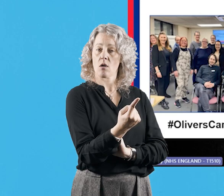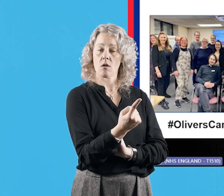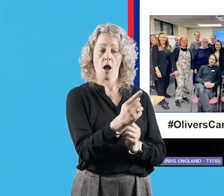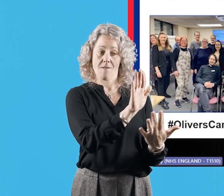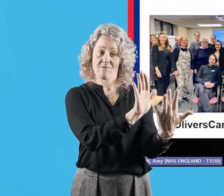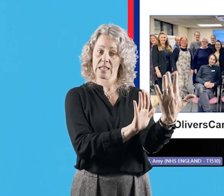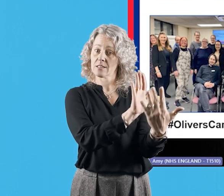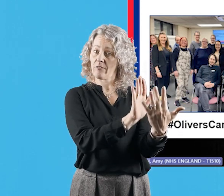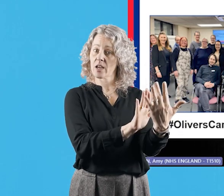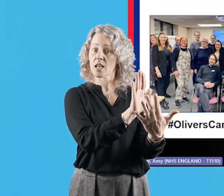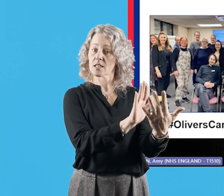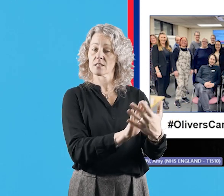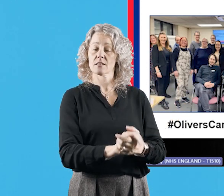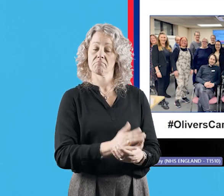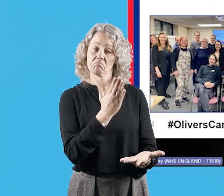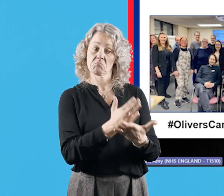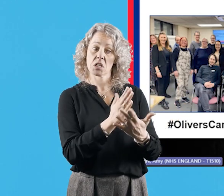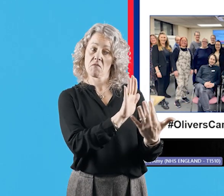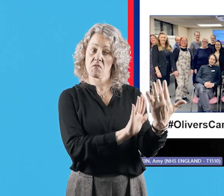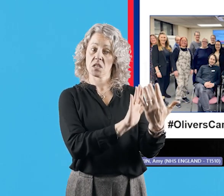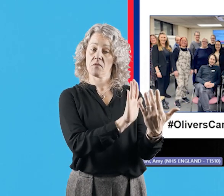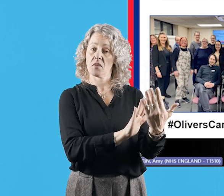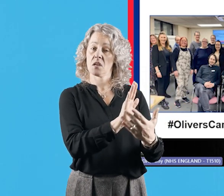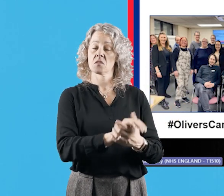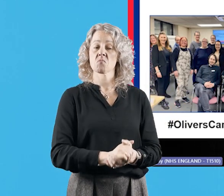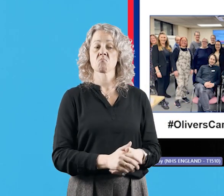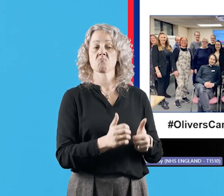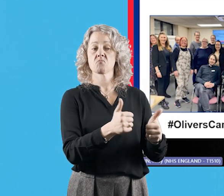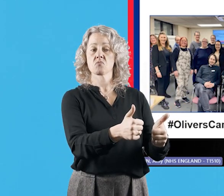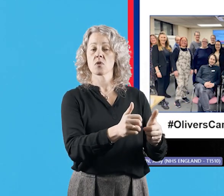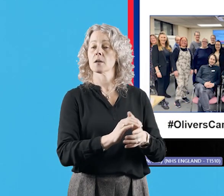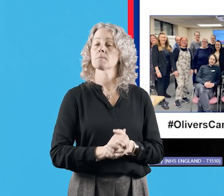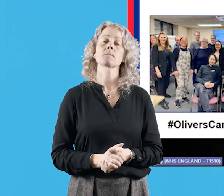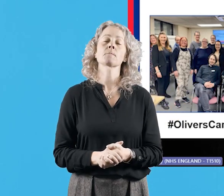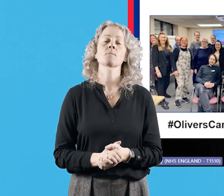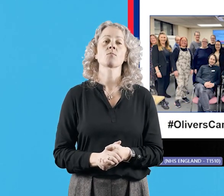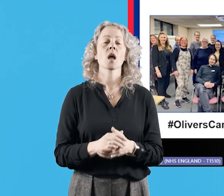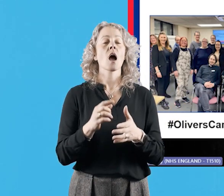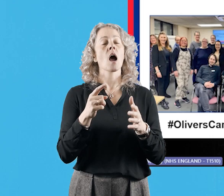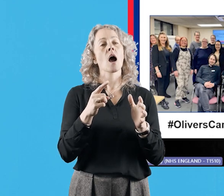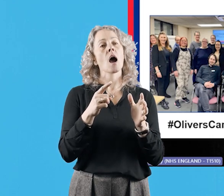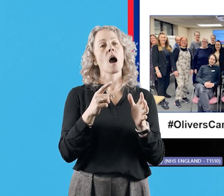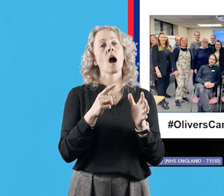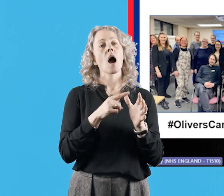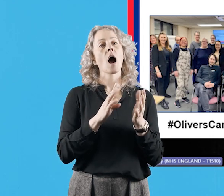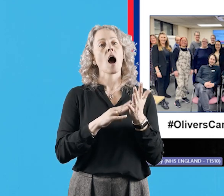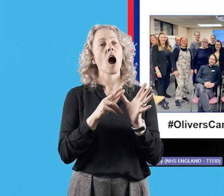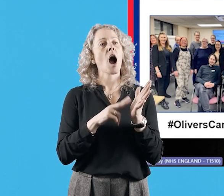training face to face. They actually did that bit face to face which was great and Amanda's got a A champion video